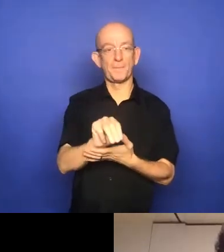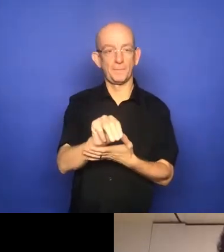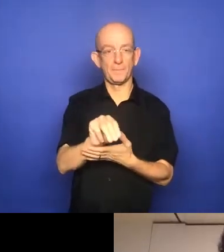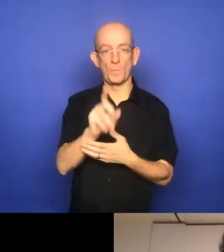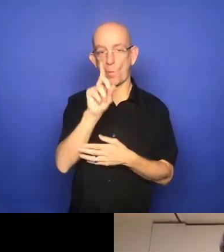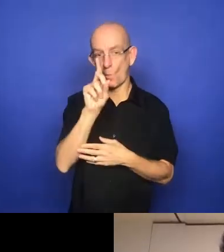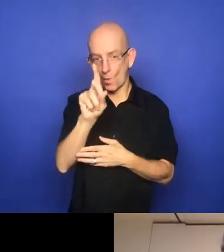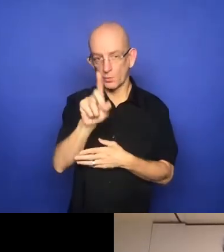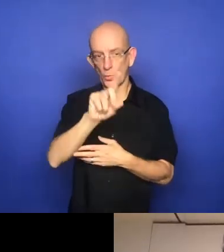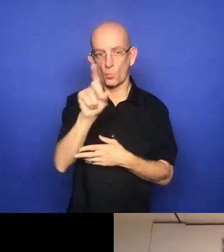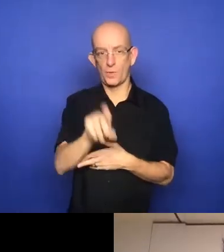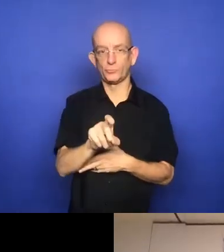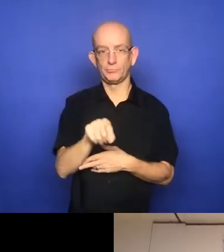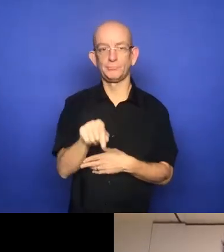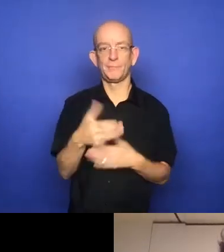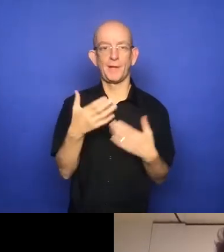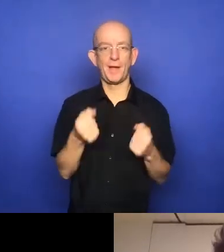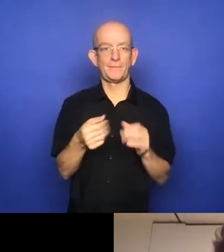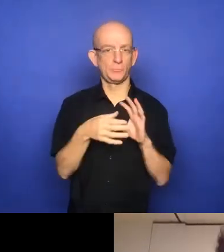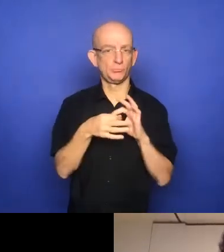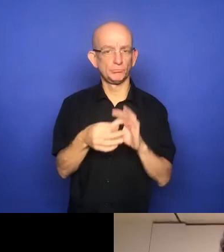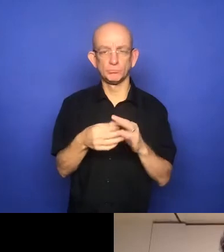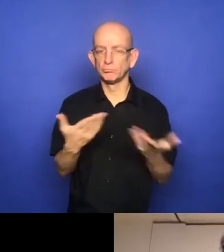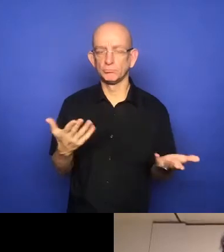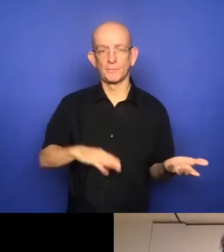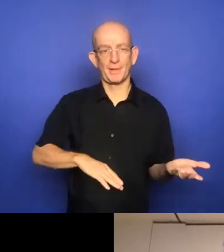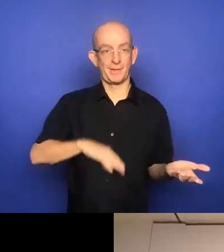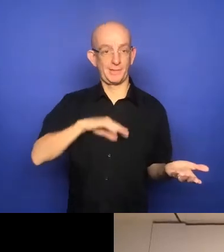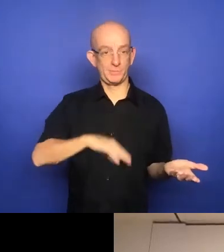, we have one question to you that is related to